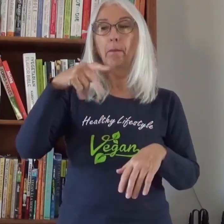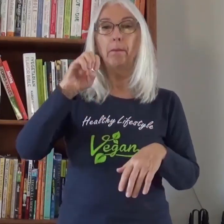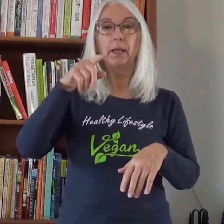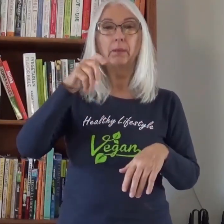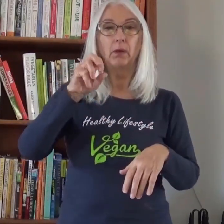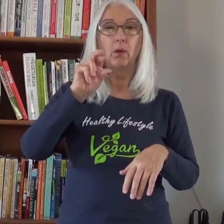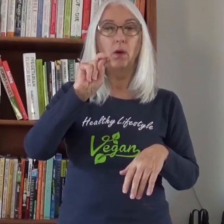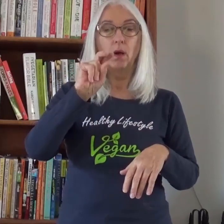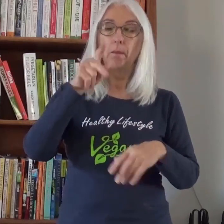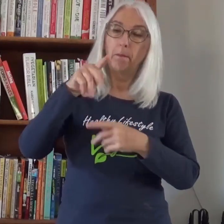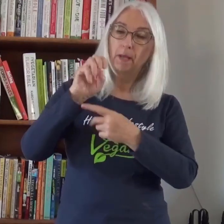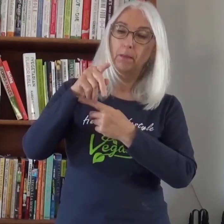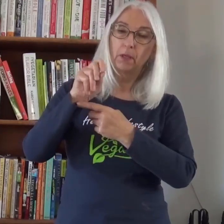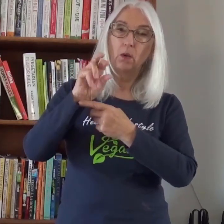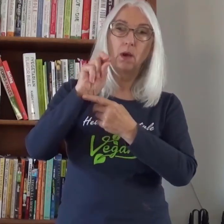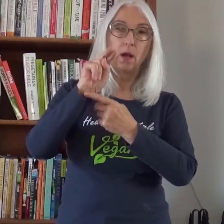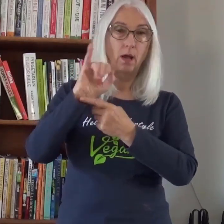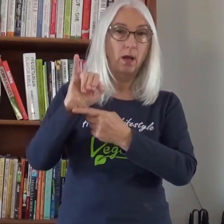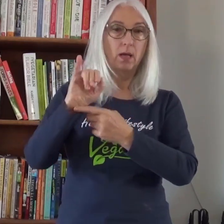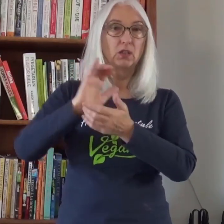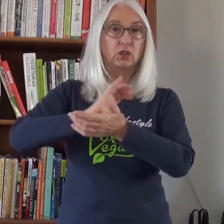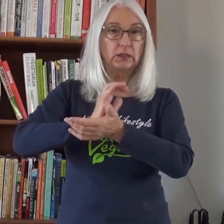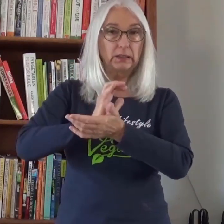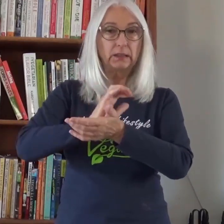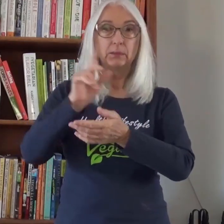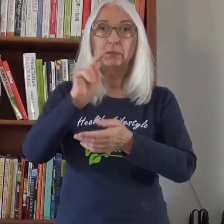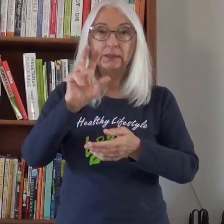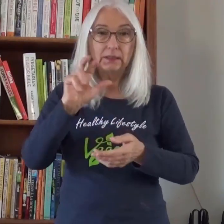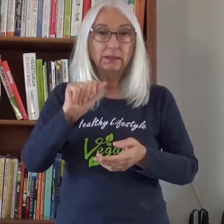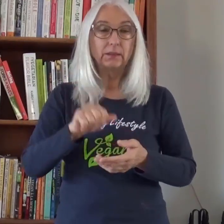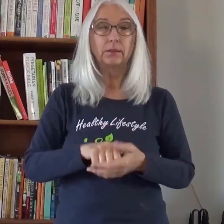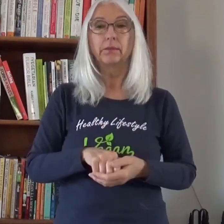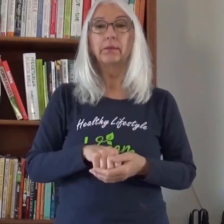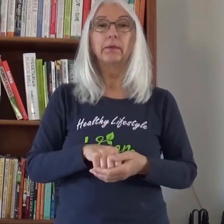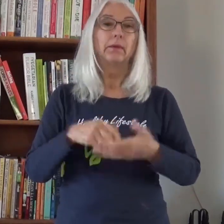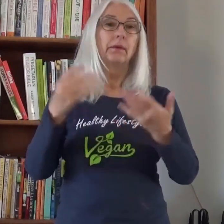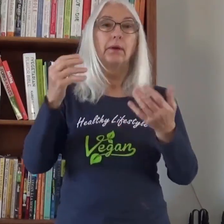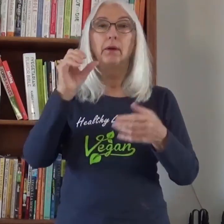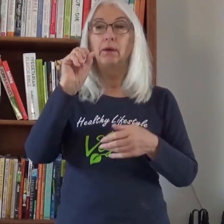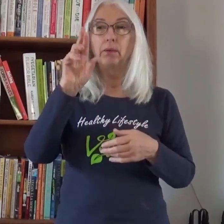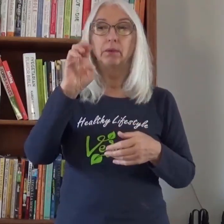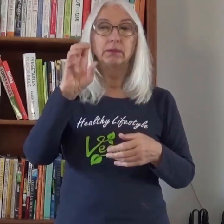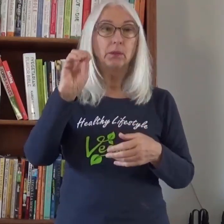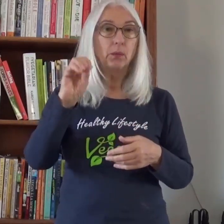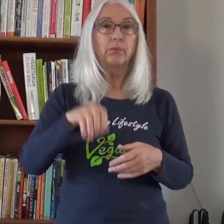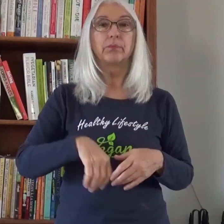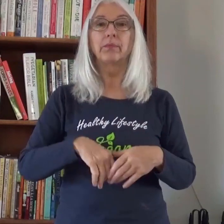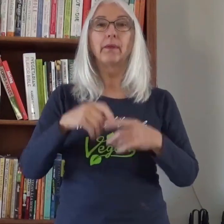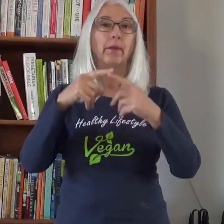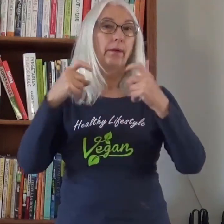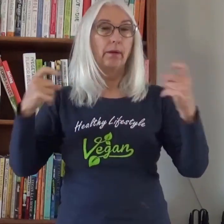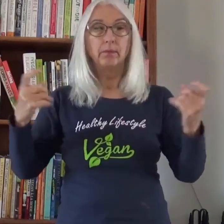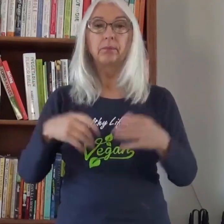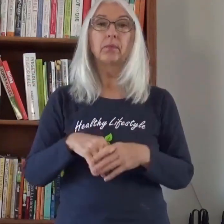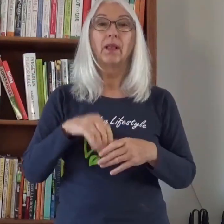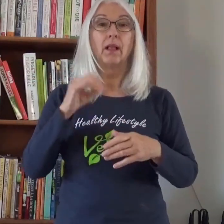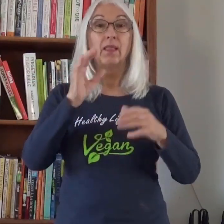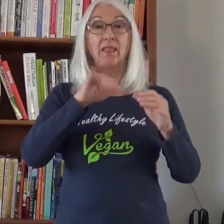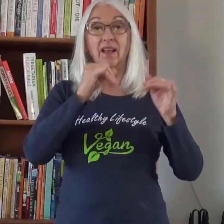pepperoni cheese pizza, Oreos, etc.